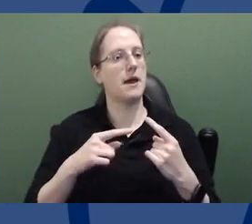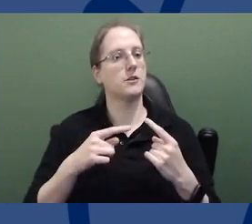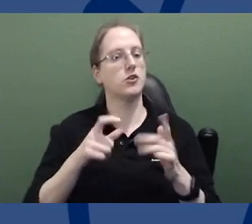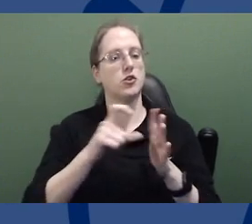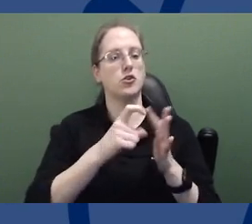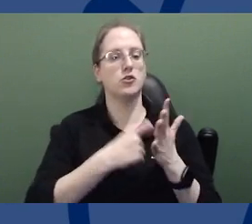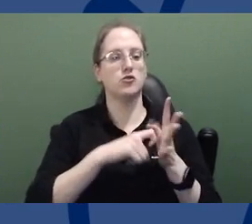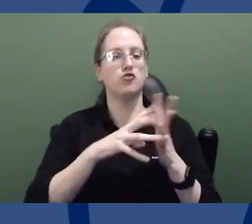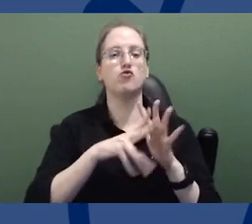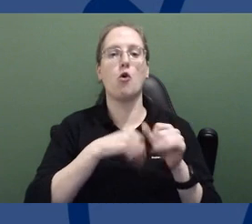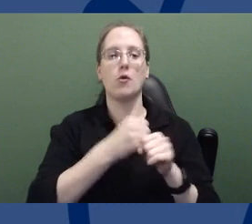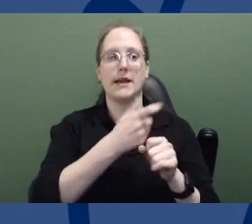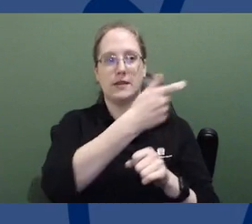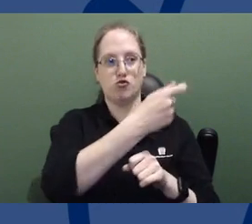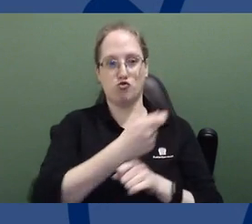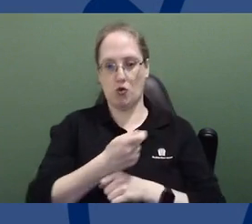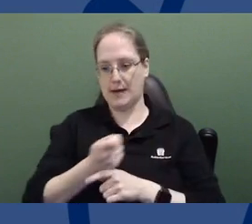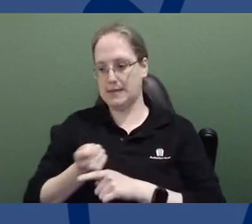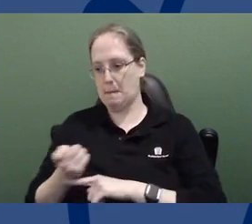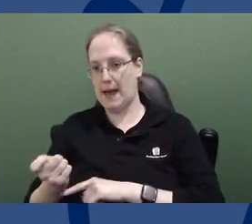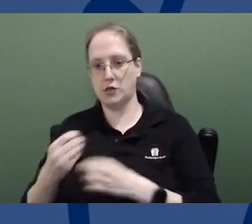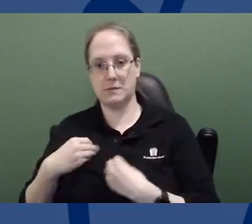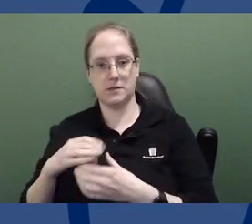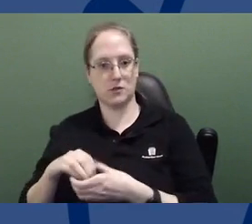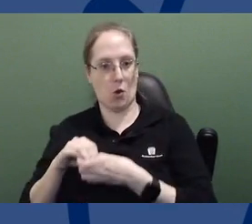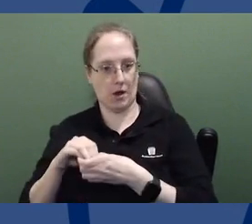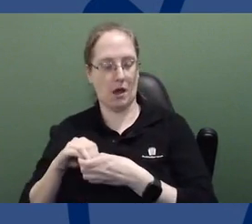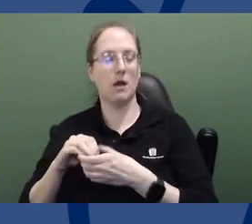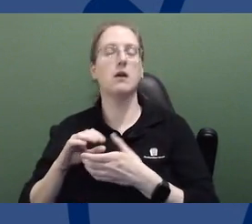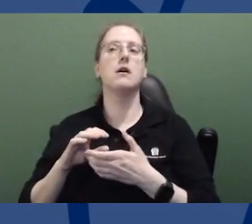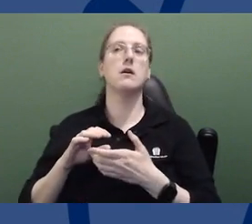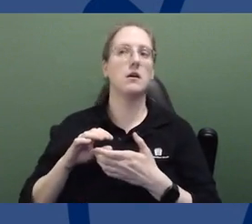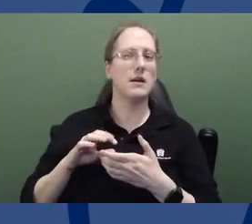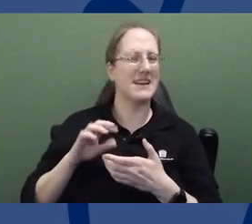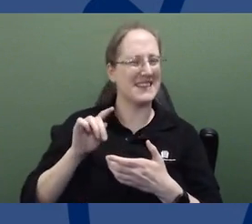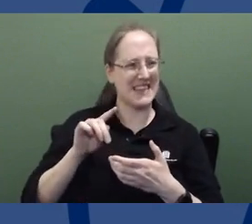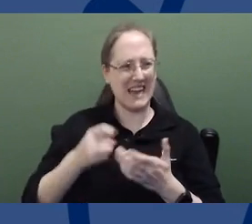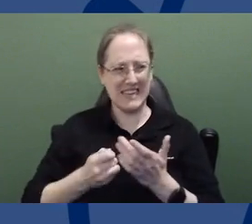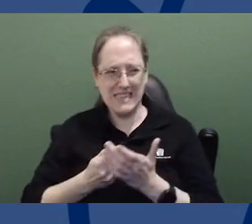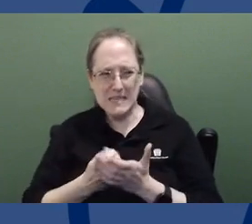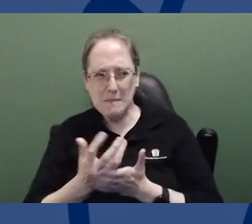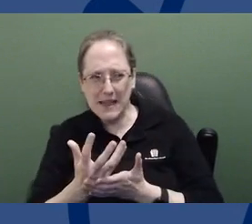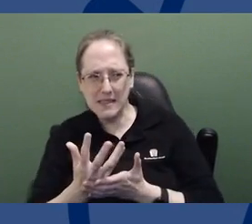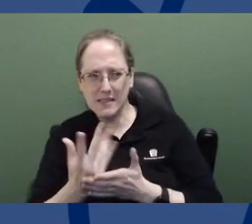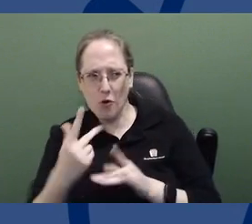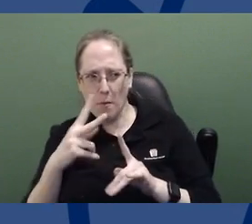that qualifies as an expense for the grants and subsidies. And can they apply against